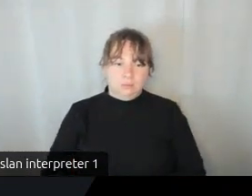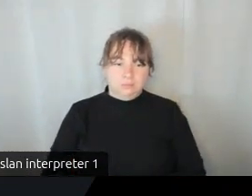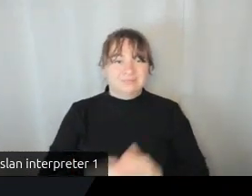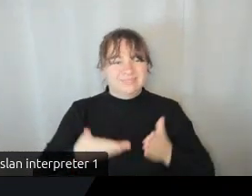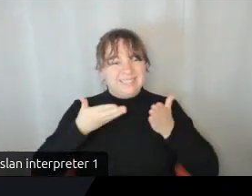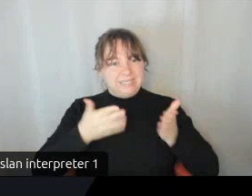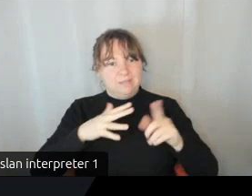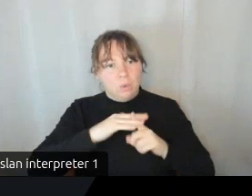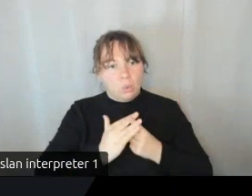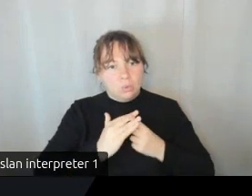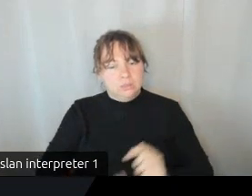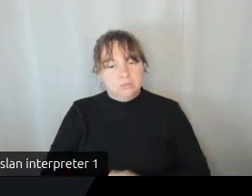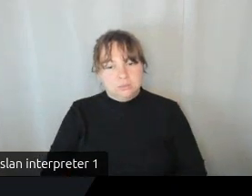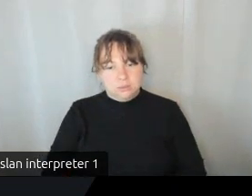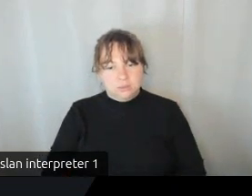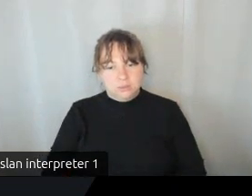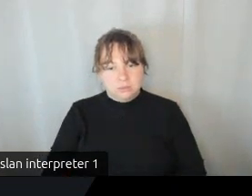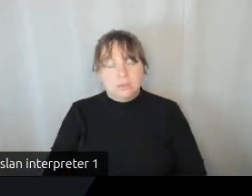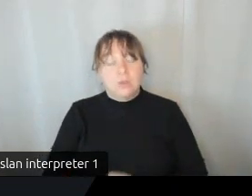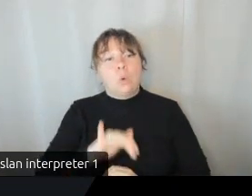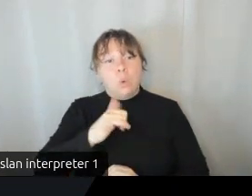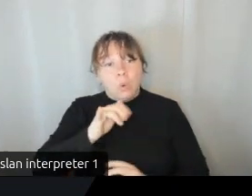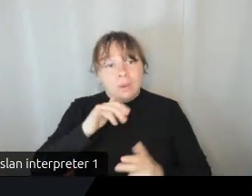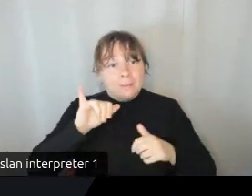original order was made in a different court. So for example, if the court was made in Kabulia,